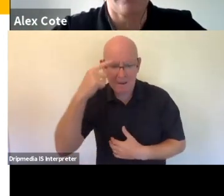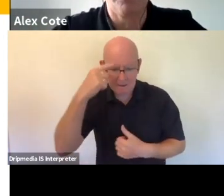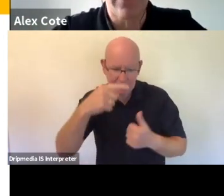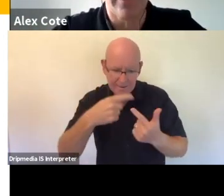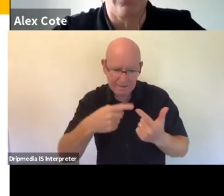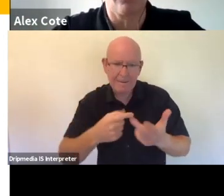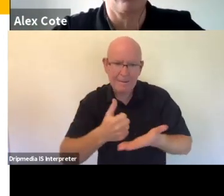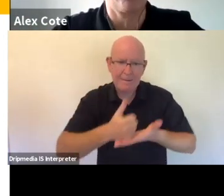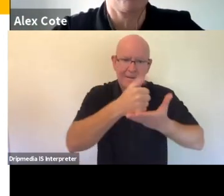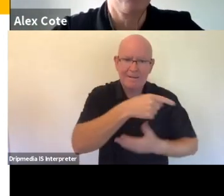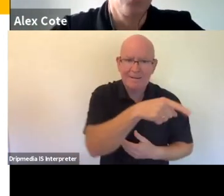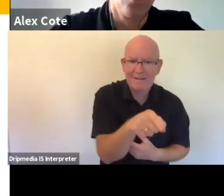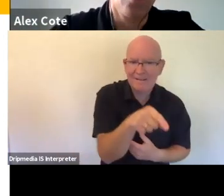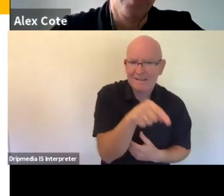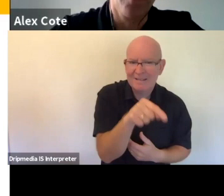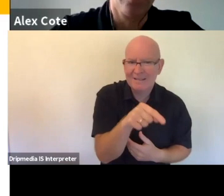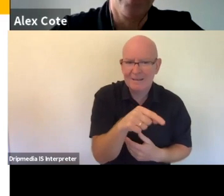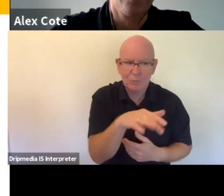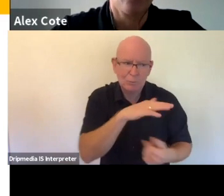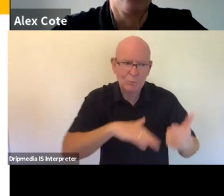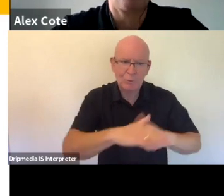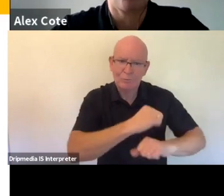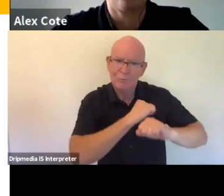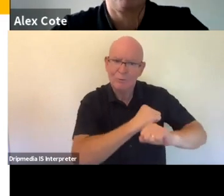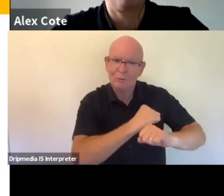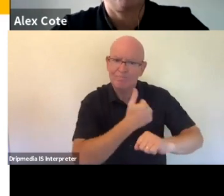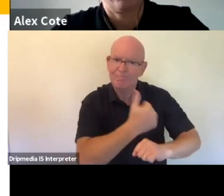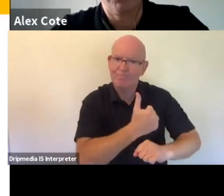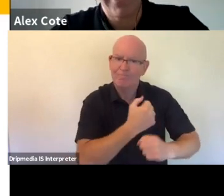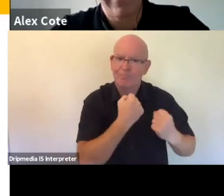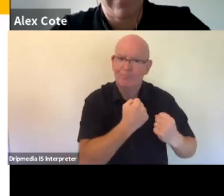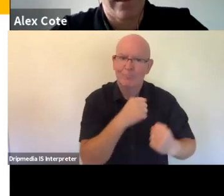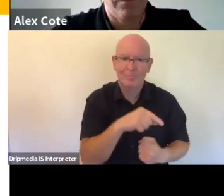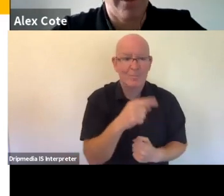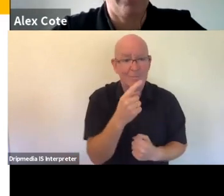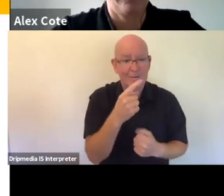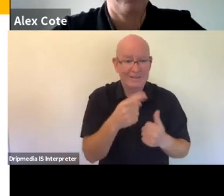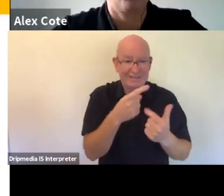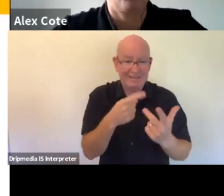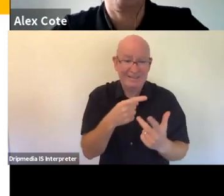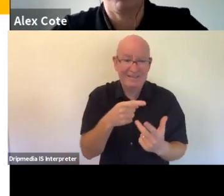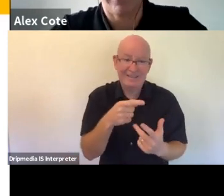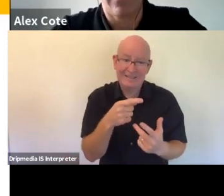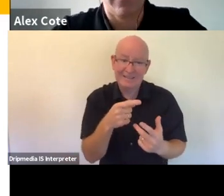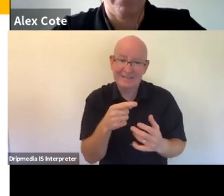especially in rural areas or remote areas, or persons with complex impairment usually miss out.